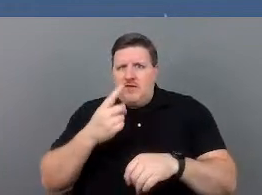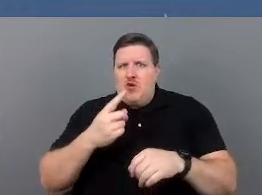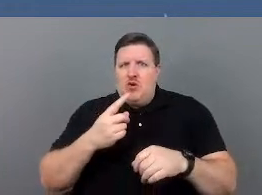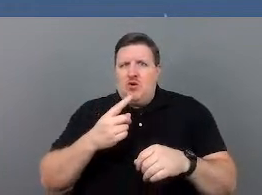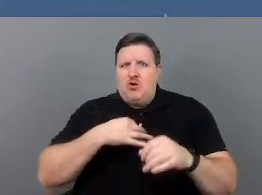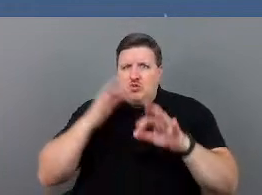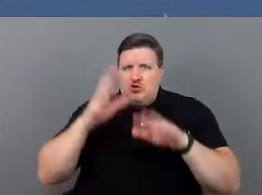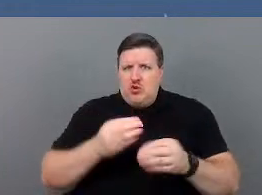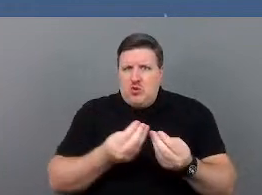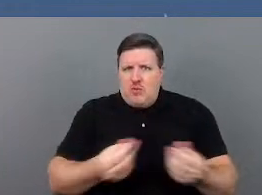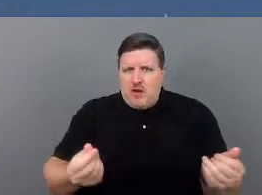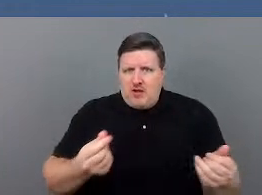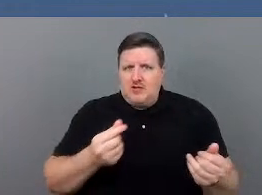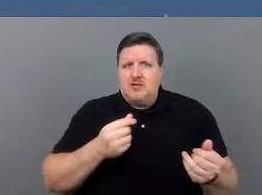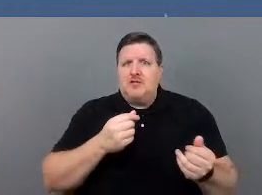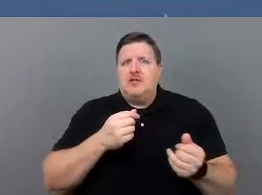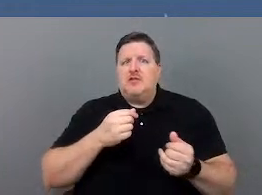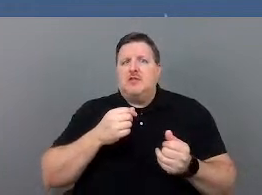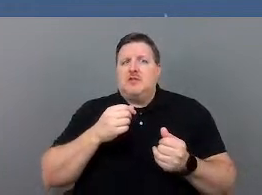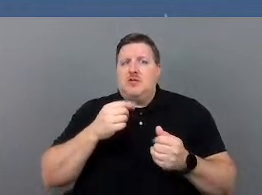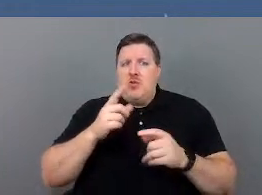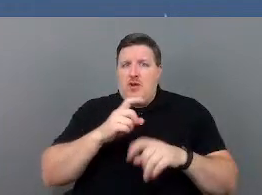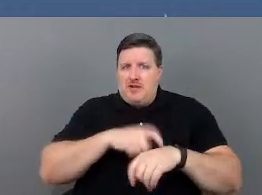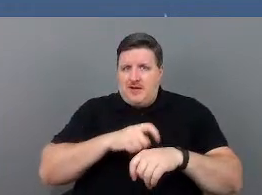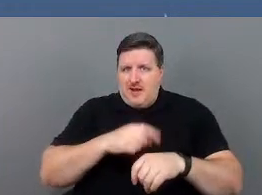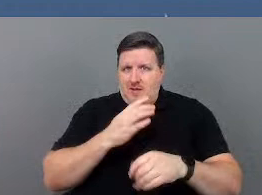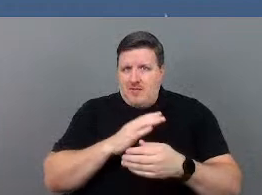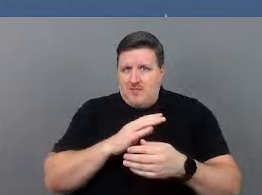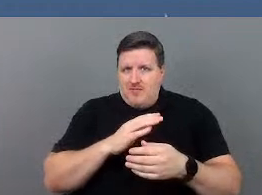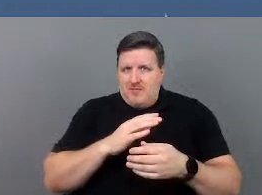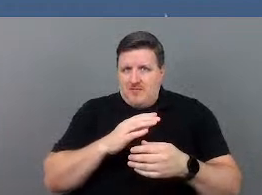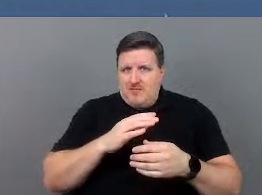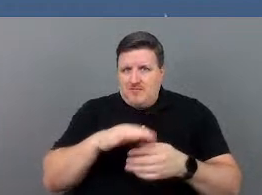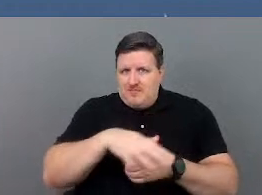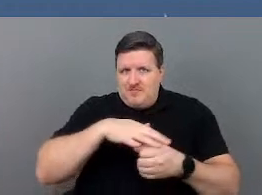I FIND IT WEIRD WHEN I SEE YOUNG MEN WITH AUTOMATIC GUNS AND THEY DON'T EVEN HAVE SOLID SHOES.